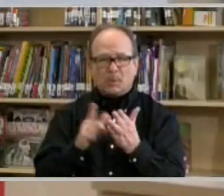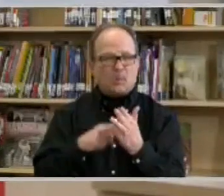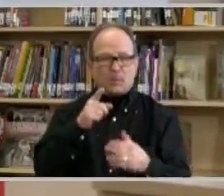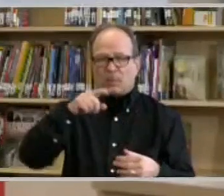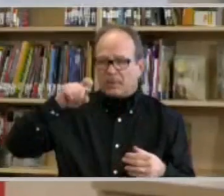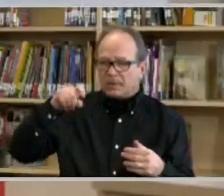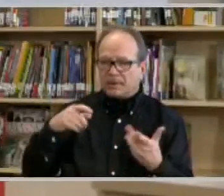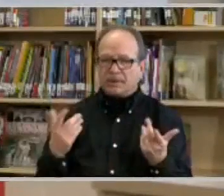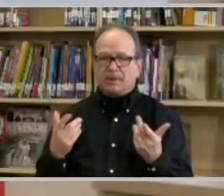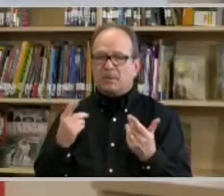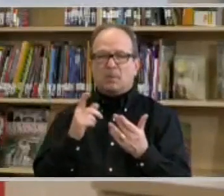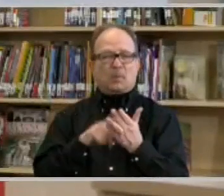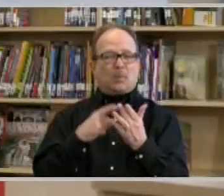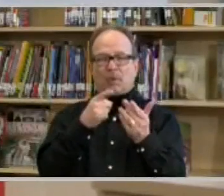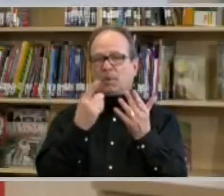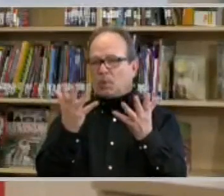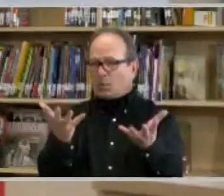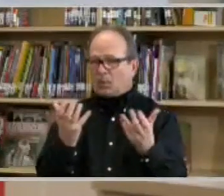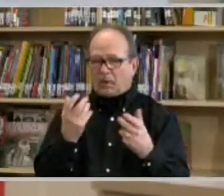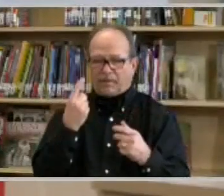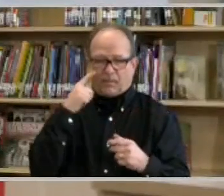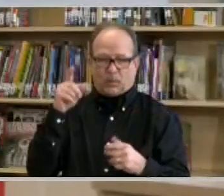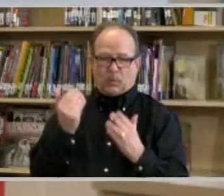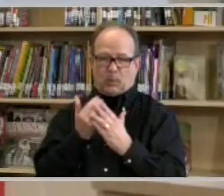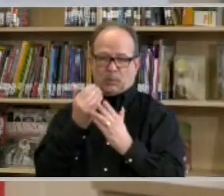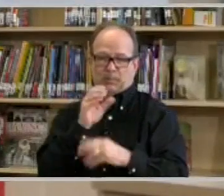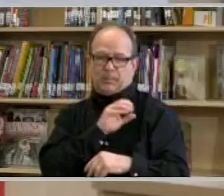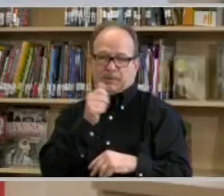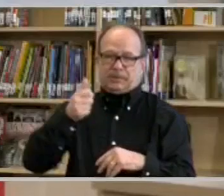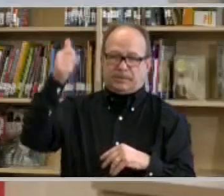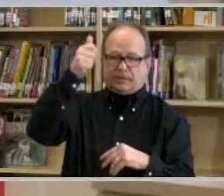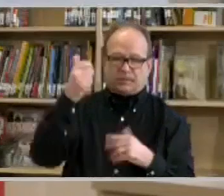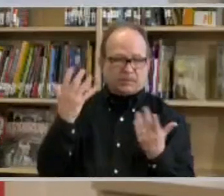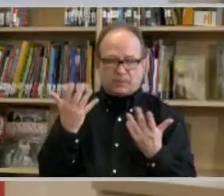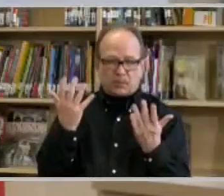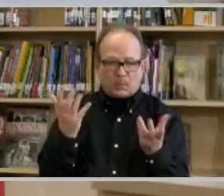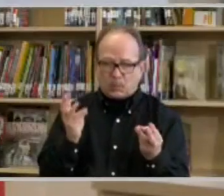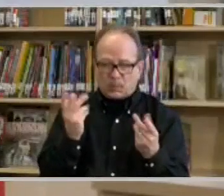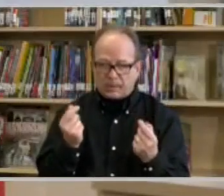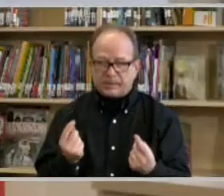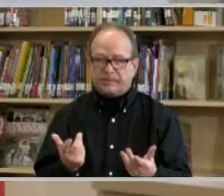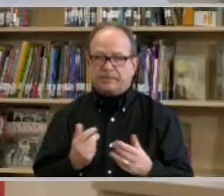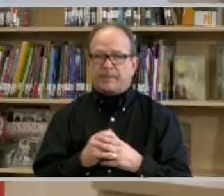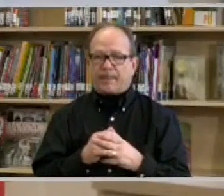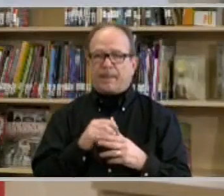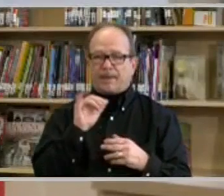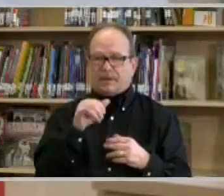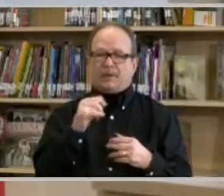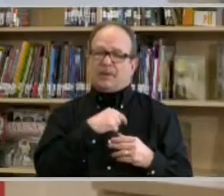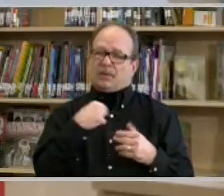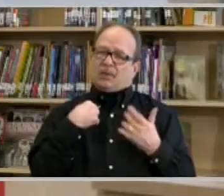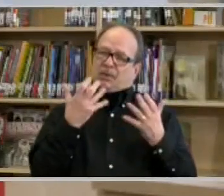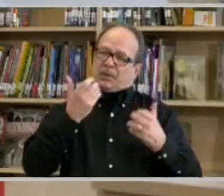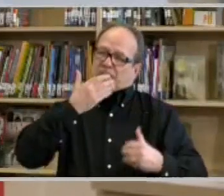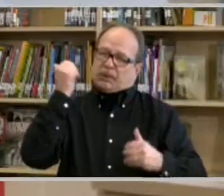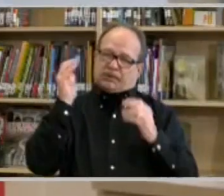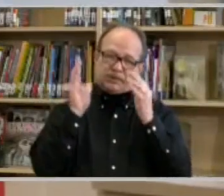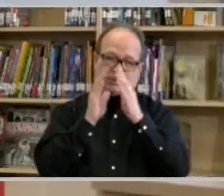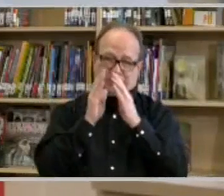WANT TO SEE IN OUR NEXT POLICE CHIEF, AND HOW WE CAN JUST GENERALLY MAKE THIS THE BEST